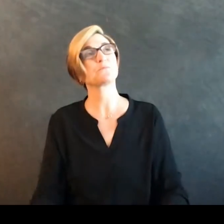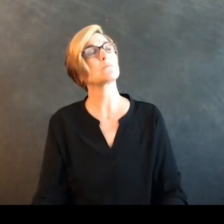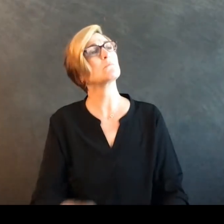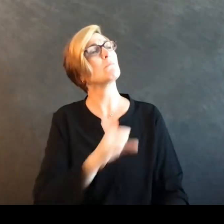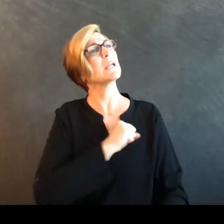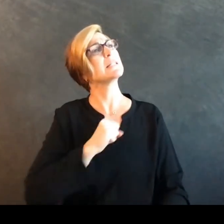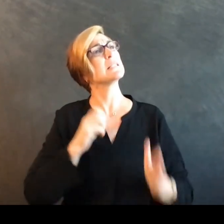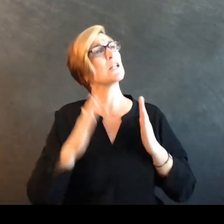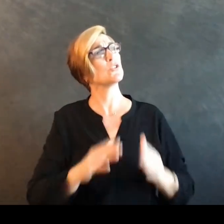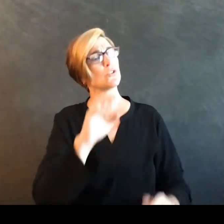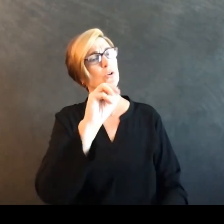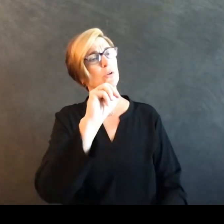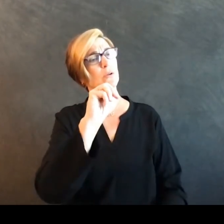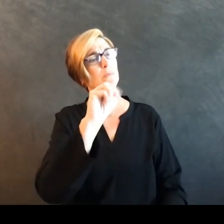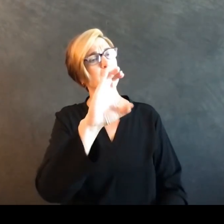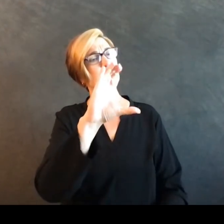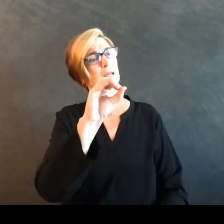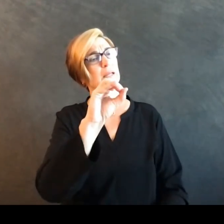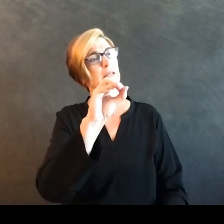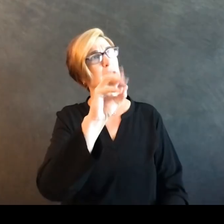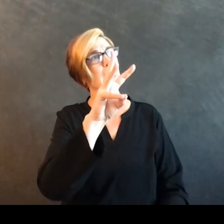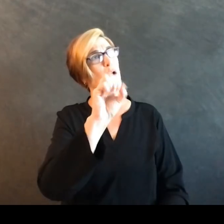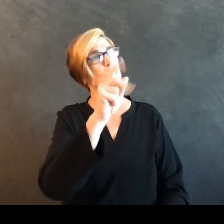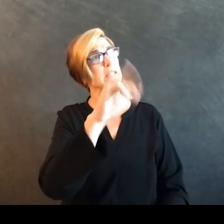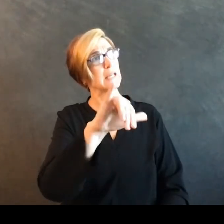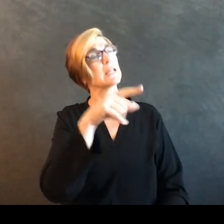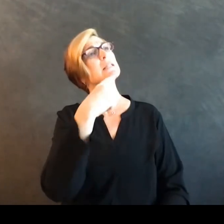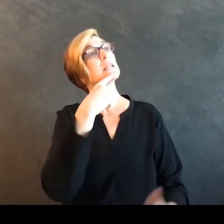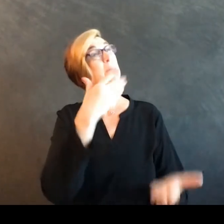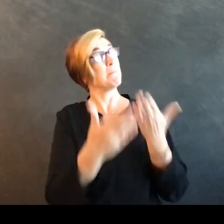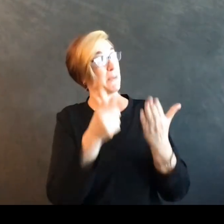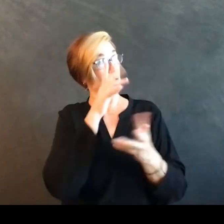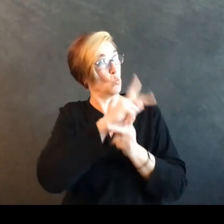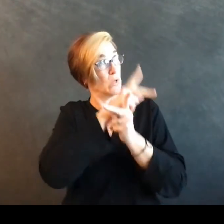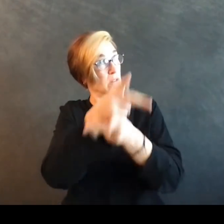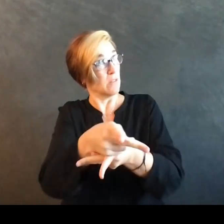providing loans to energy companies under the cares Act the phase three bill